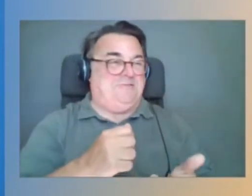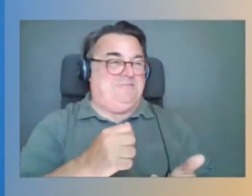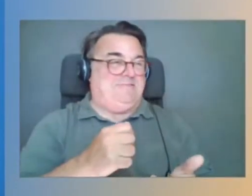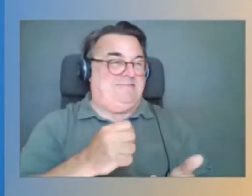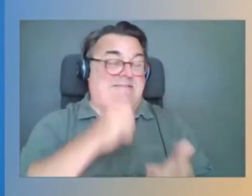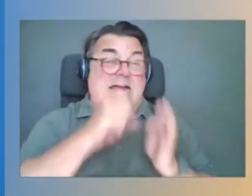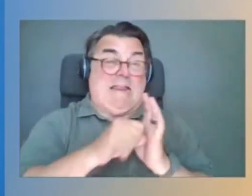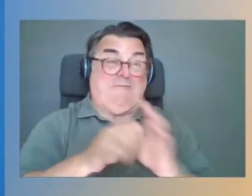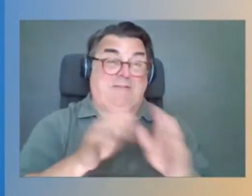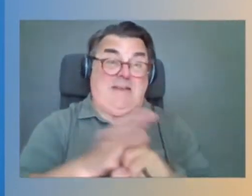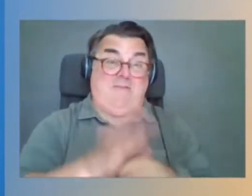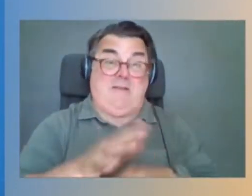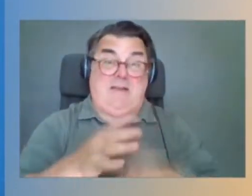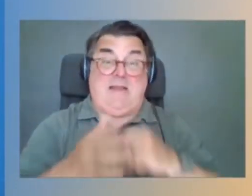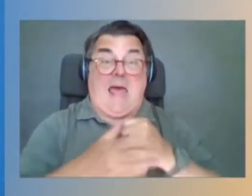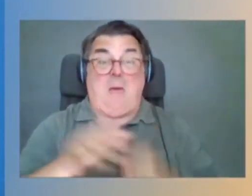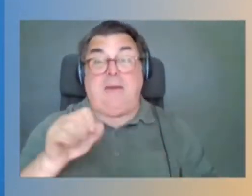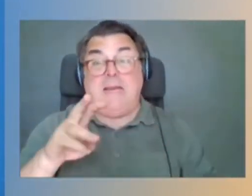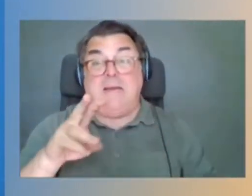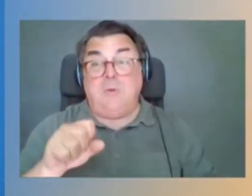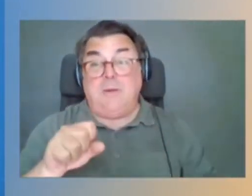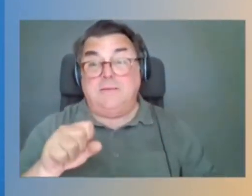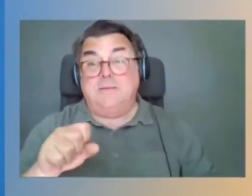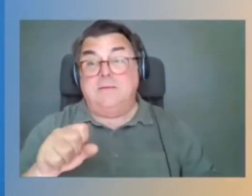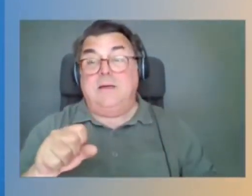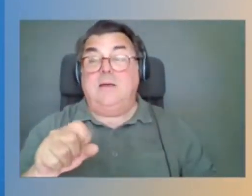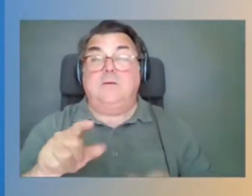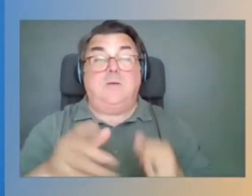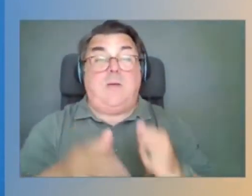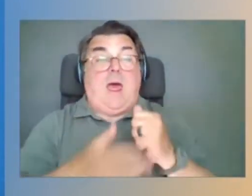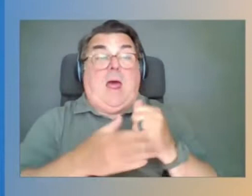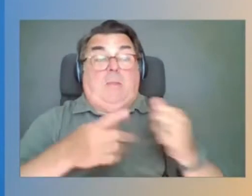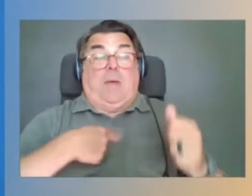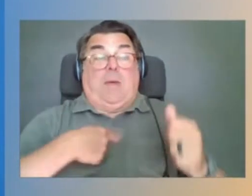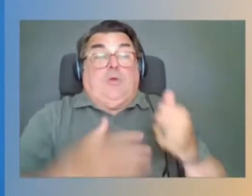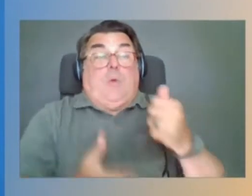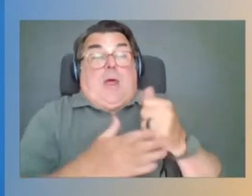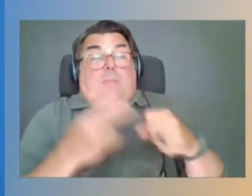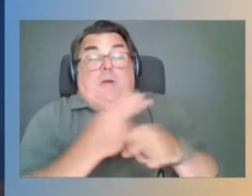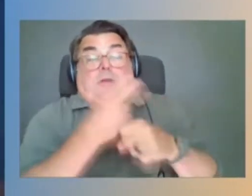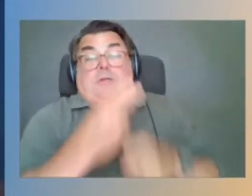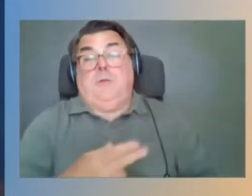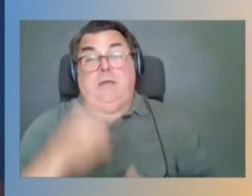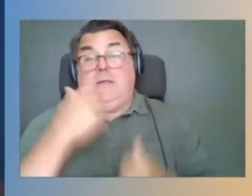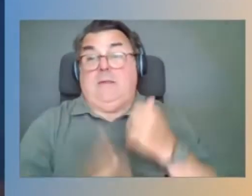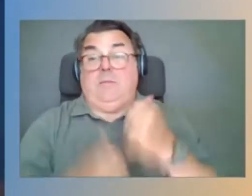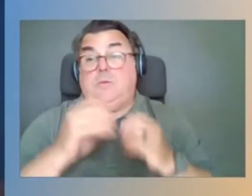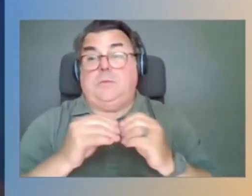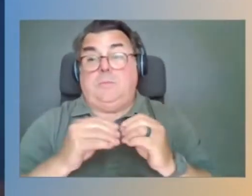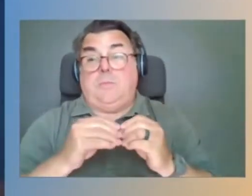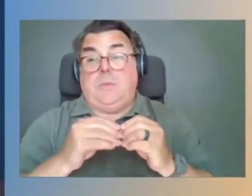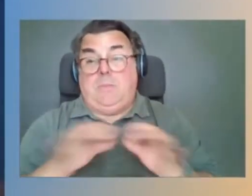but what it has enabled us to do for customers as well I think is the primary thing here. Yeah, exactly. And you heard Amit talk about